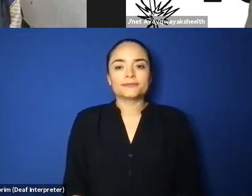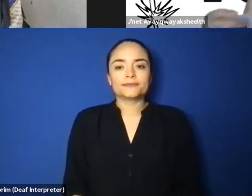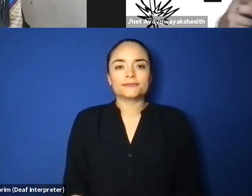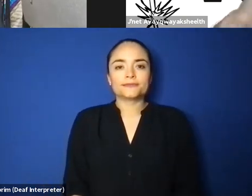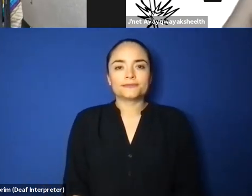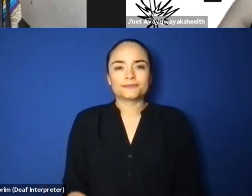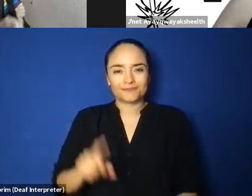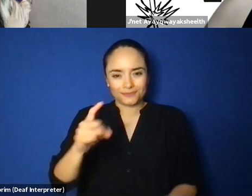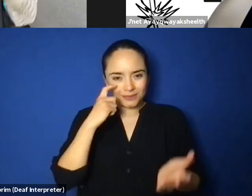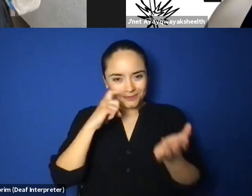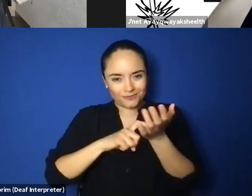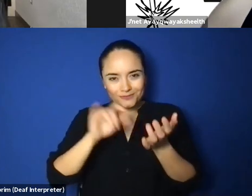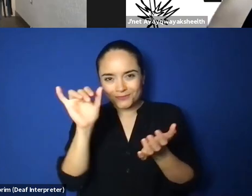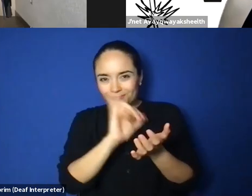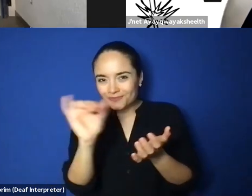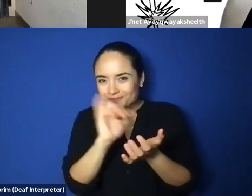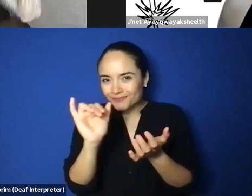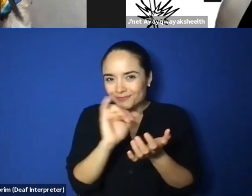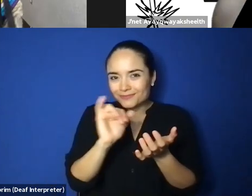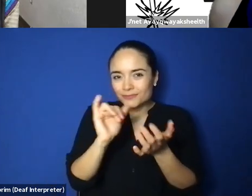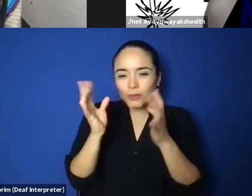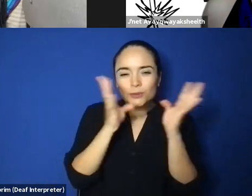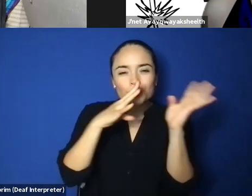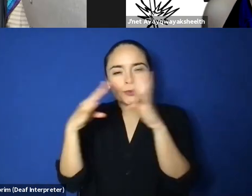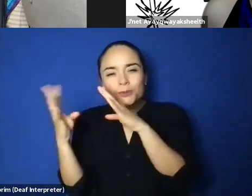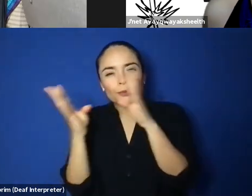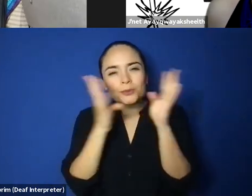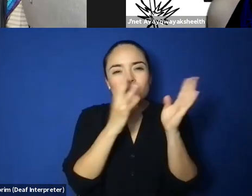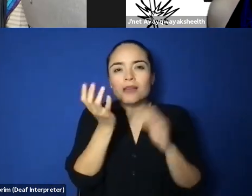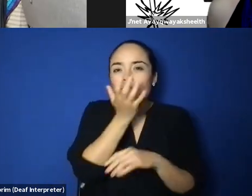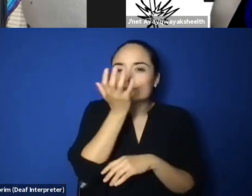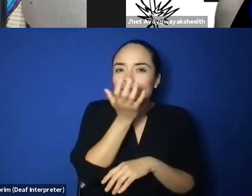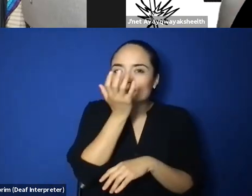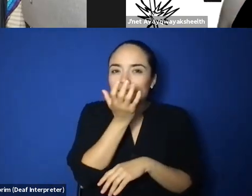I was really paying attention to that. And we have a question from Miss Sherry, and she's